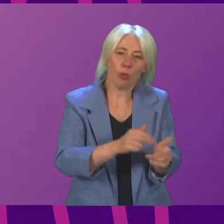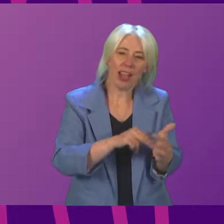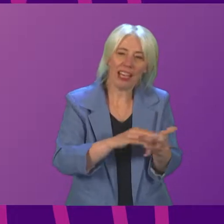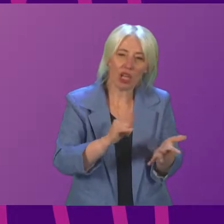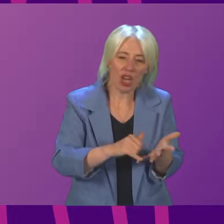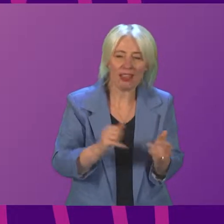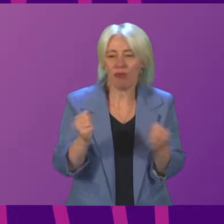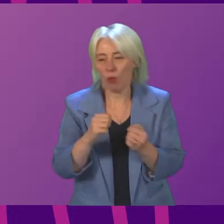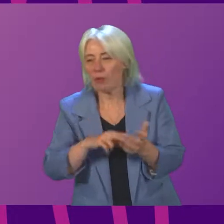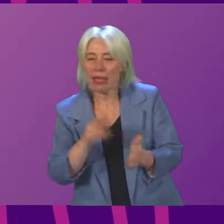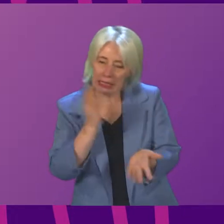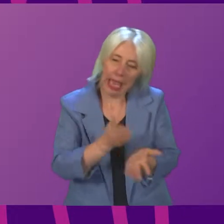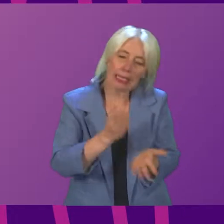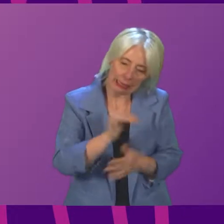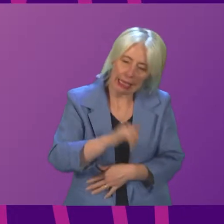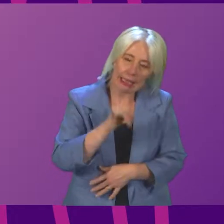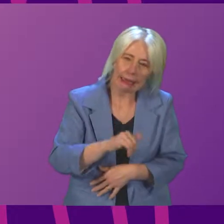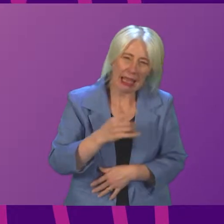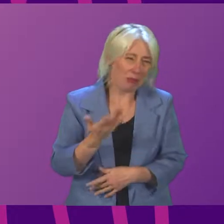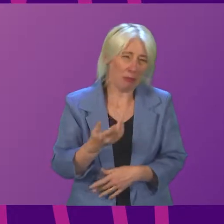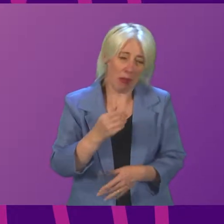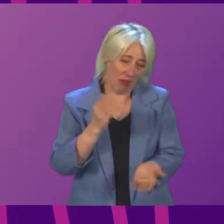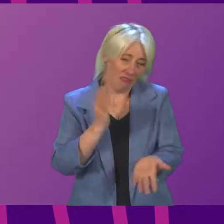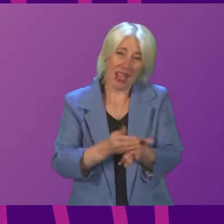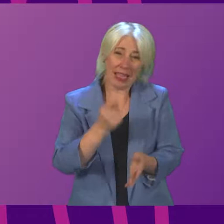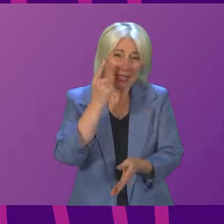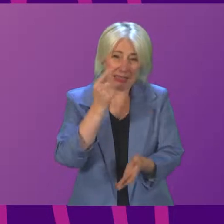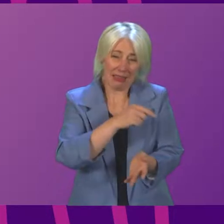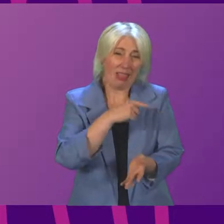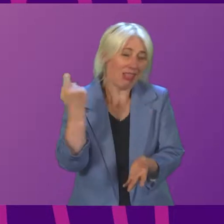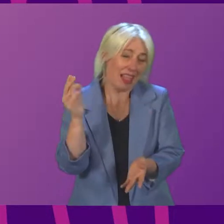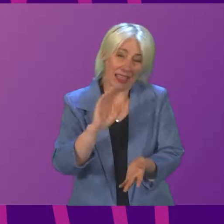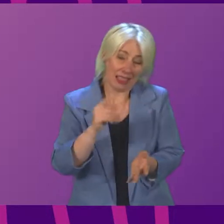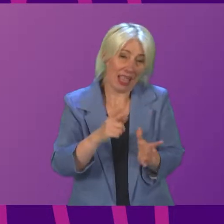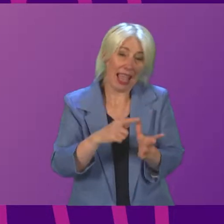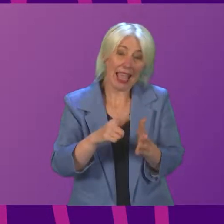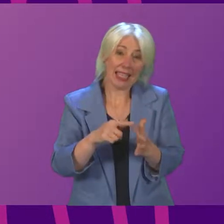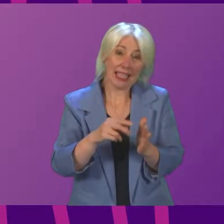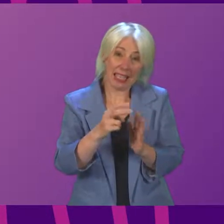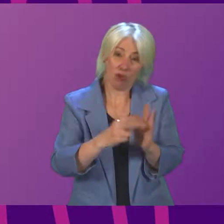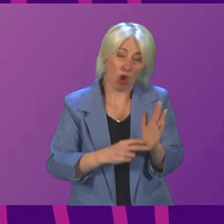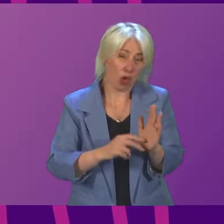lie. This week’s A and E waiting times are the worst ever to be recorded. Thousands more people